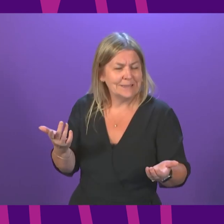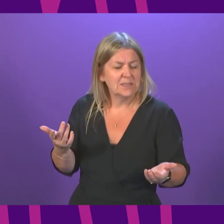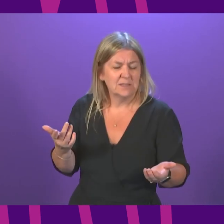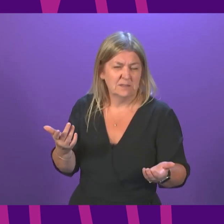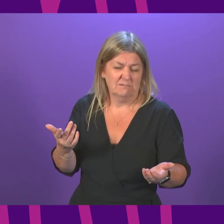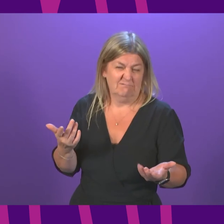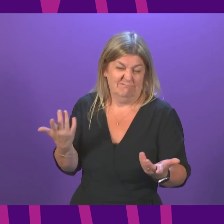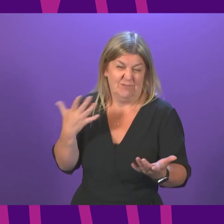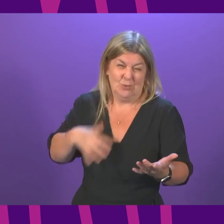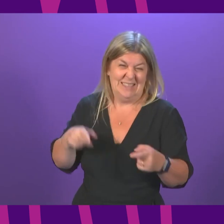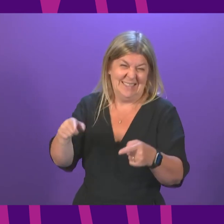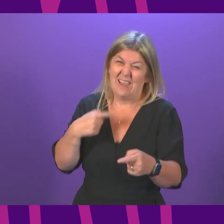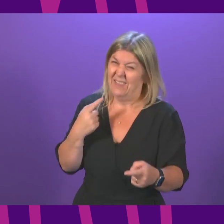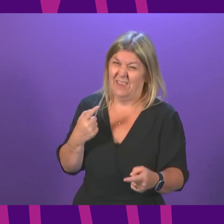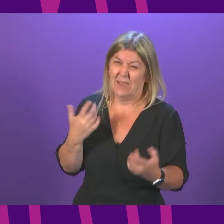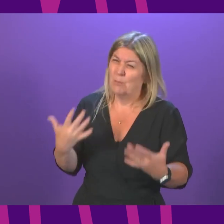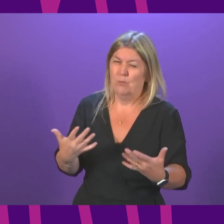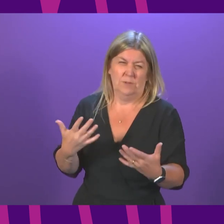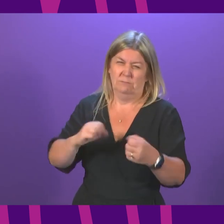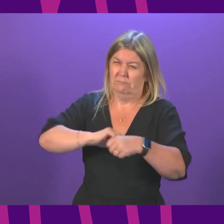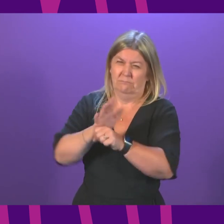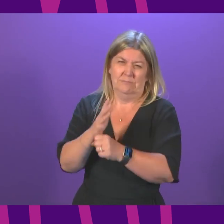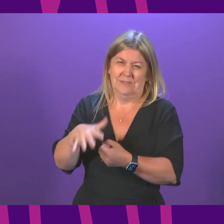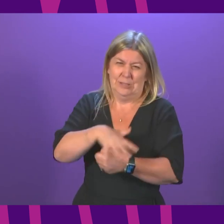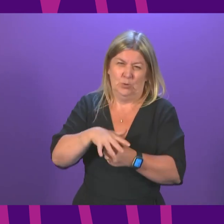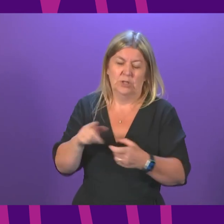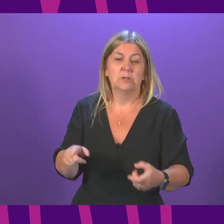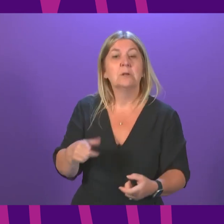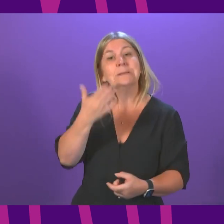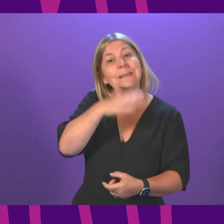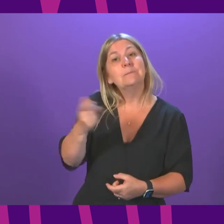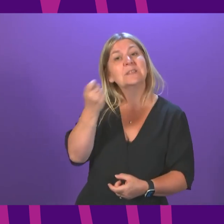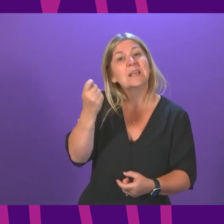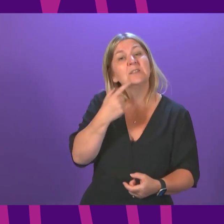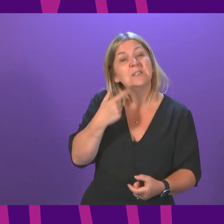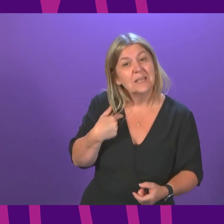Parliament to do and it is not what we elect the Government to do. We elect them to govern,